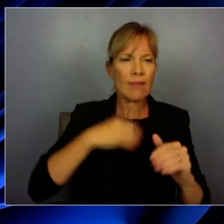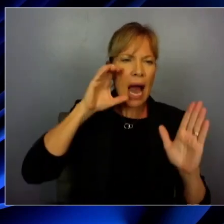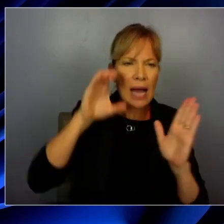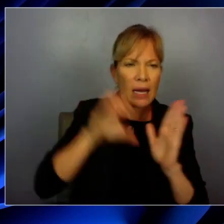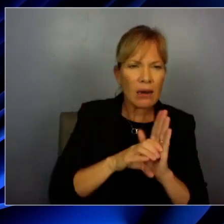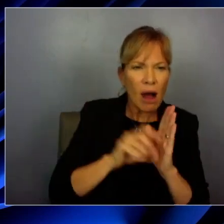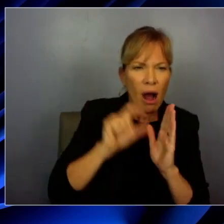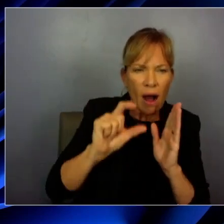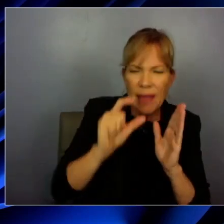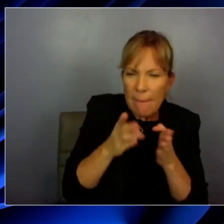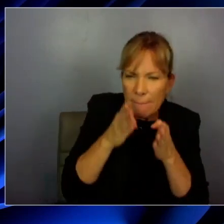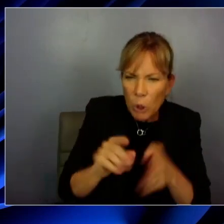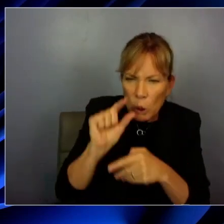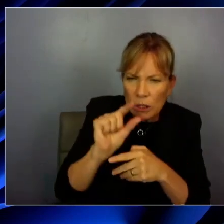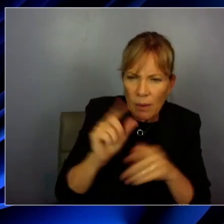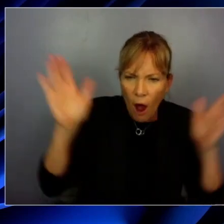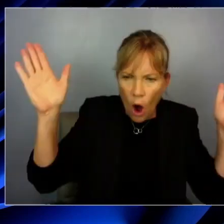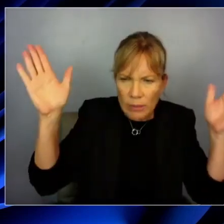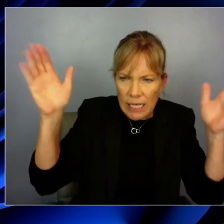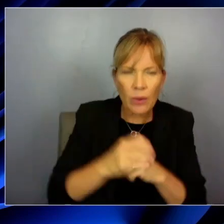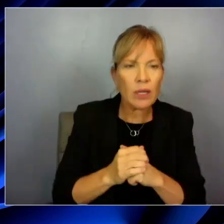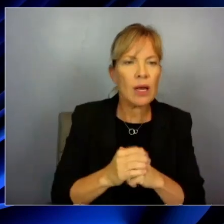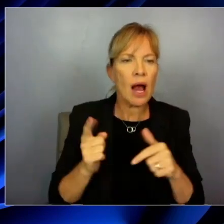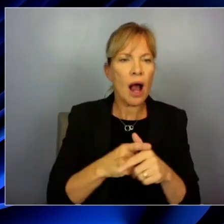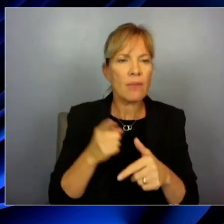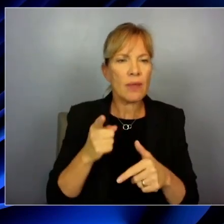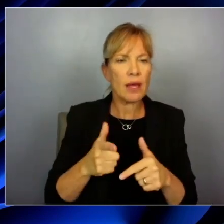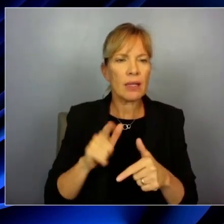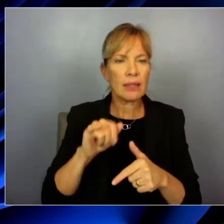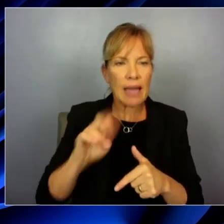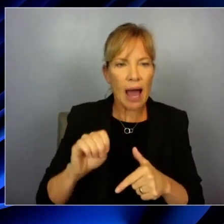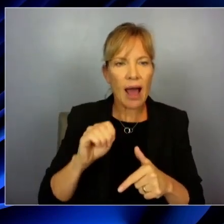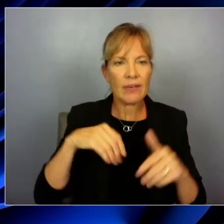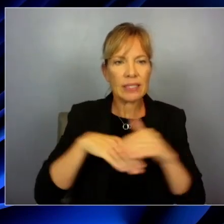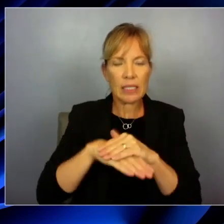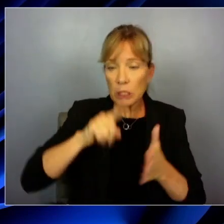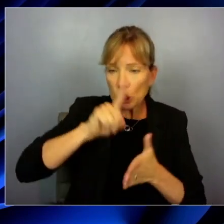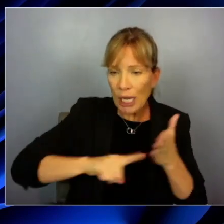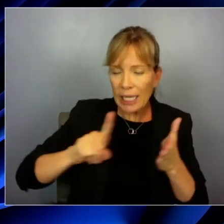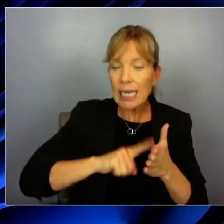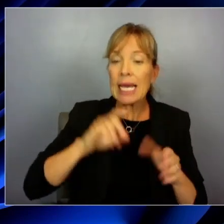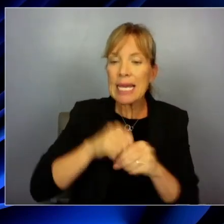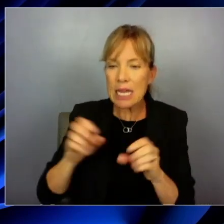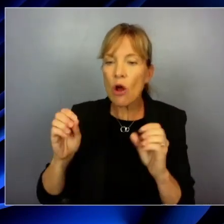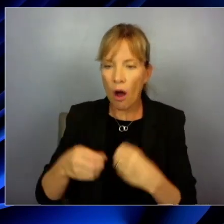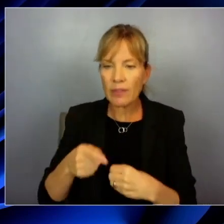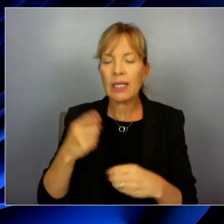little person with the arms out and then the live accessibility checking in. Office also uses this term accessibility,